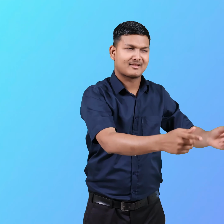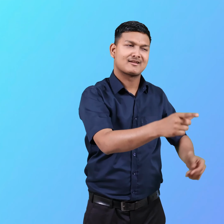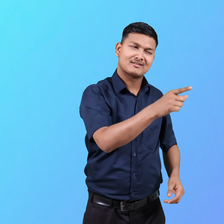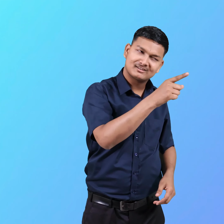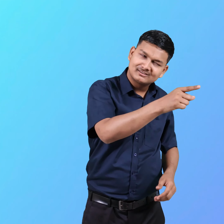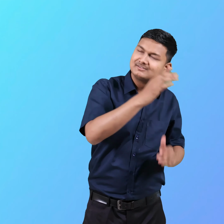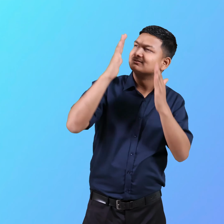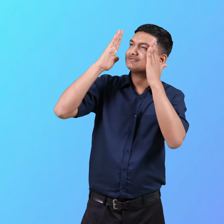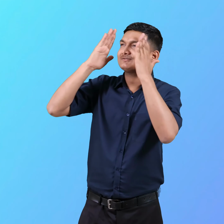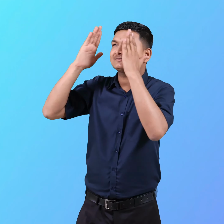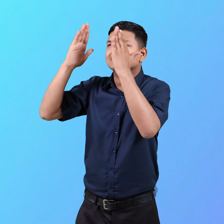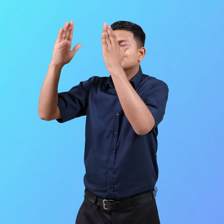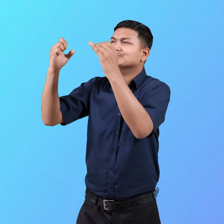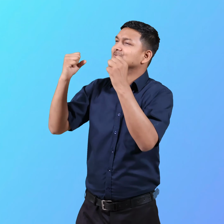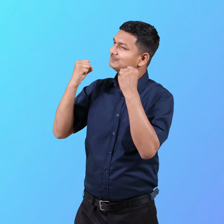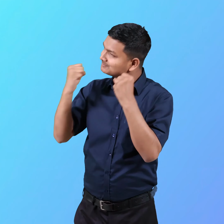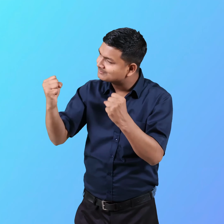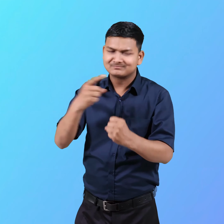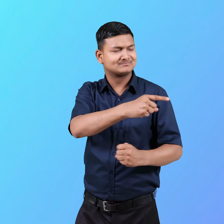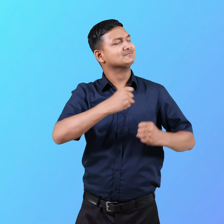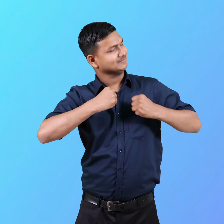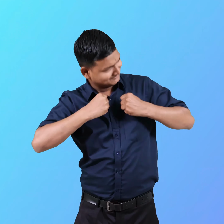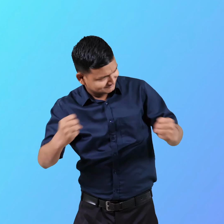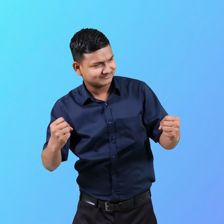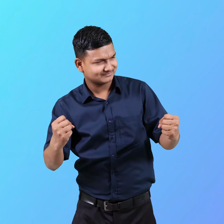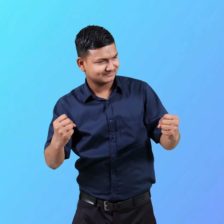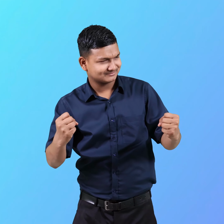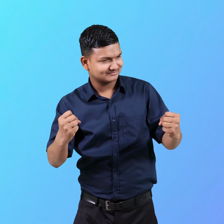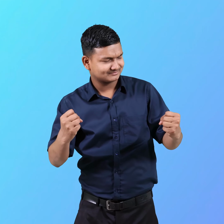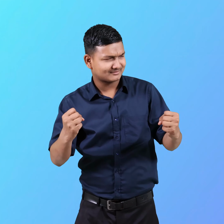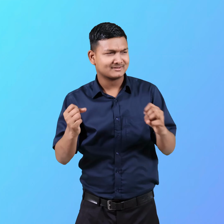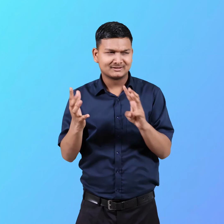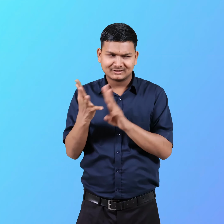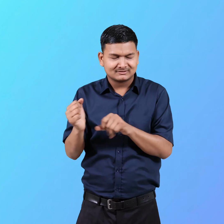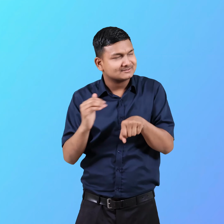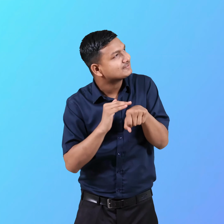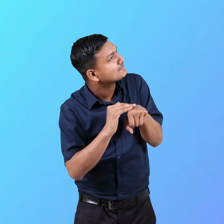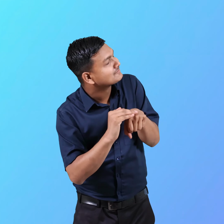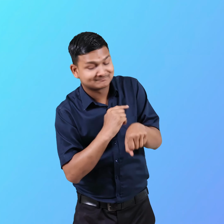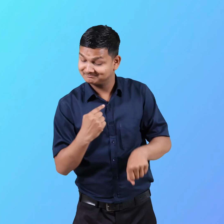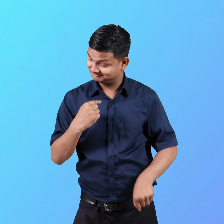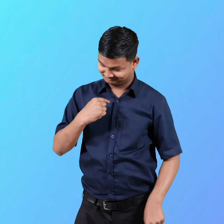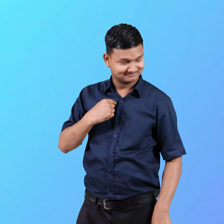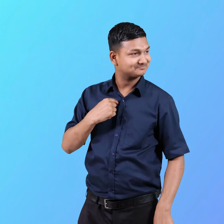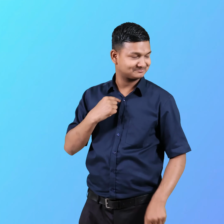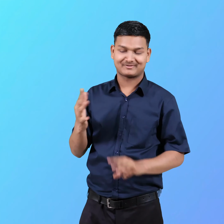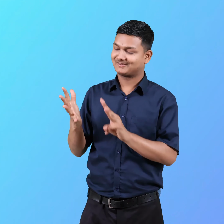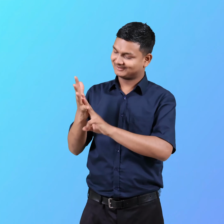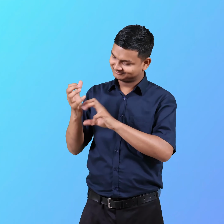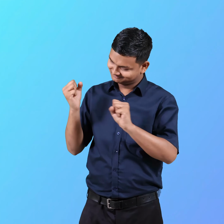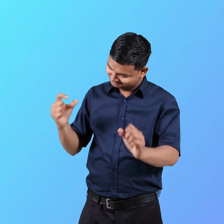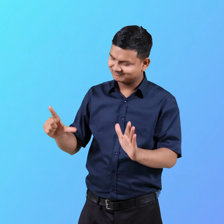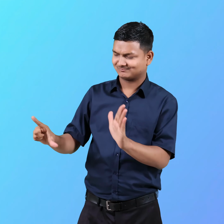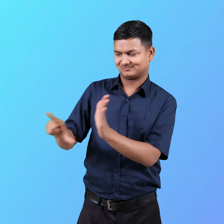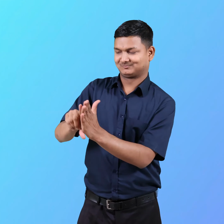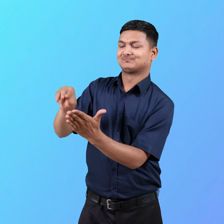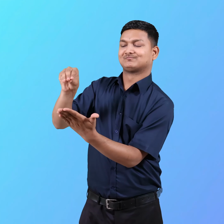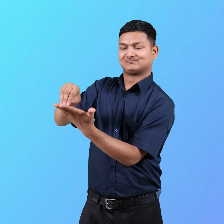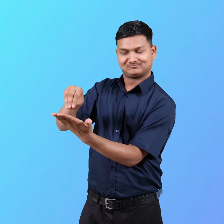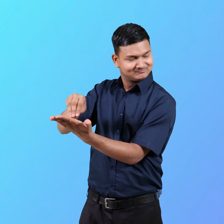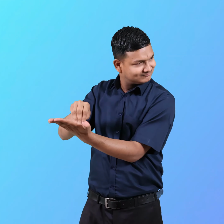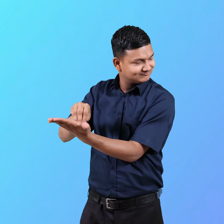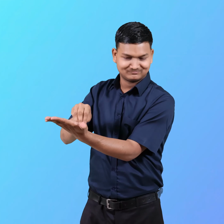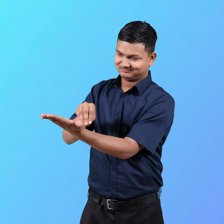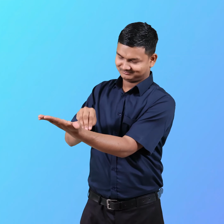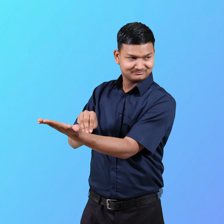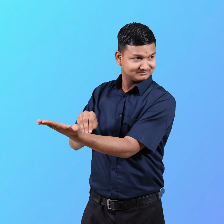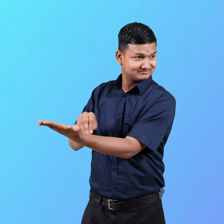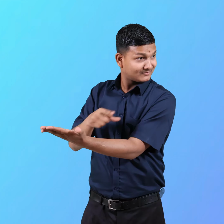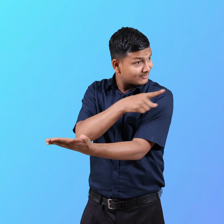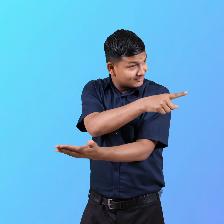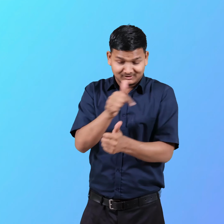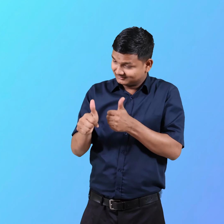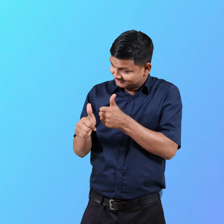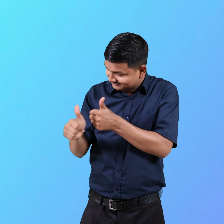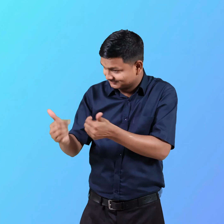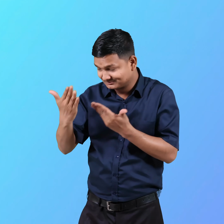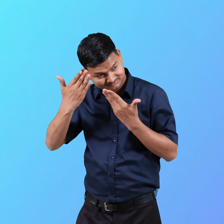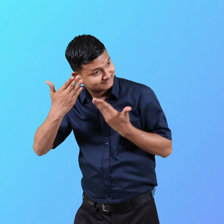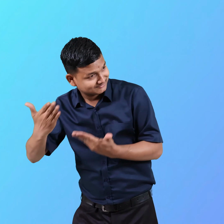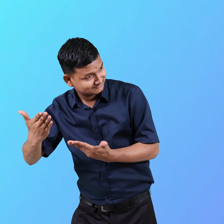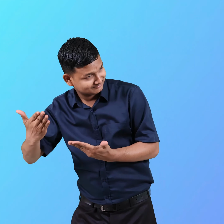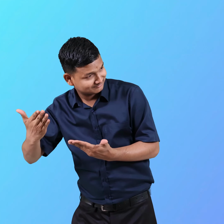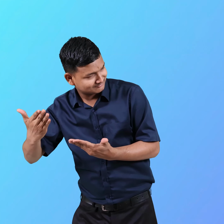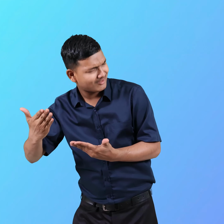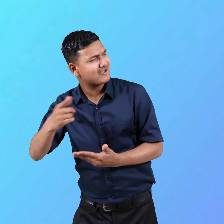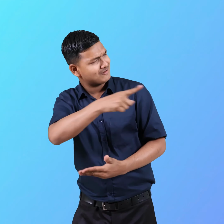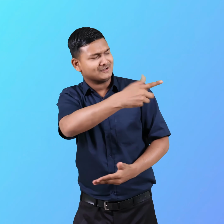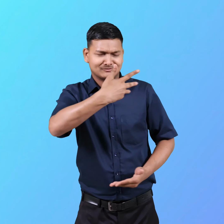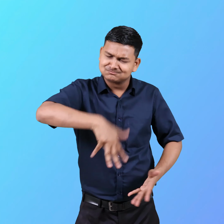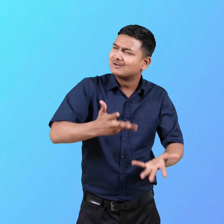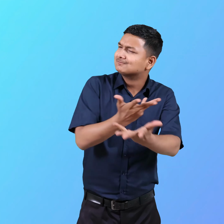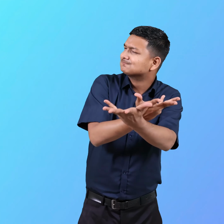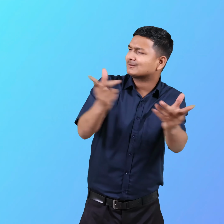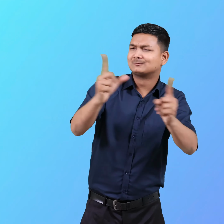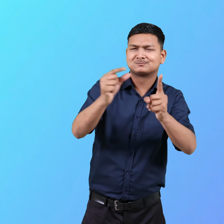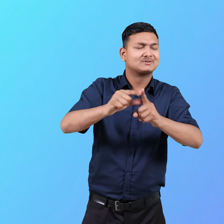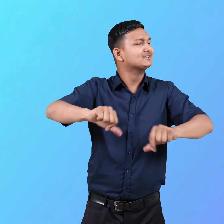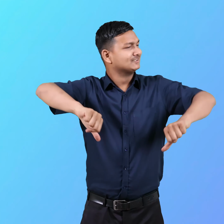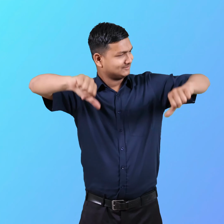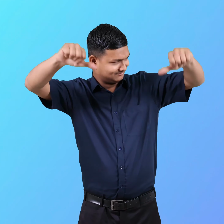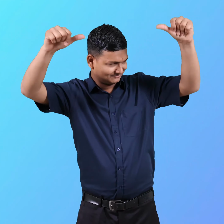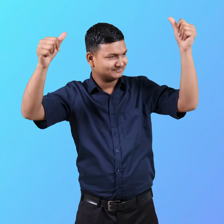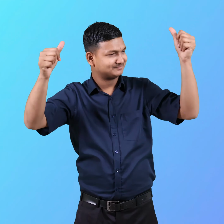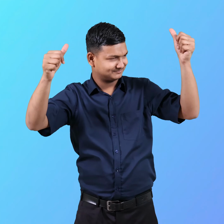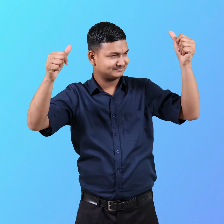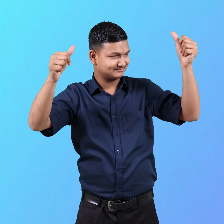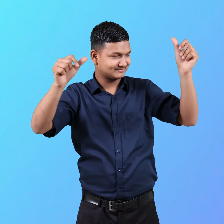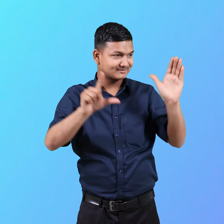But you must be strong and brave. Make sure that you obey all the commands my servant Moses gave you. If you follow his teachings exactly, you will be successful in everything you do.